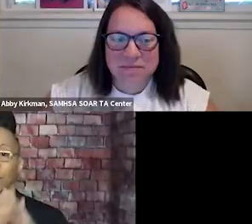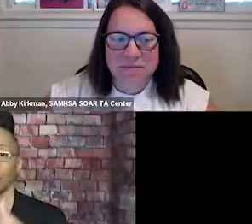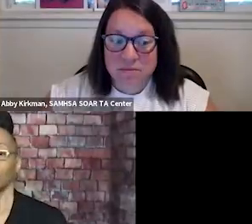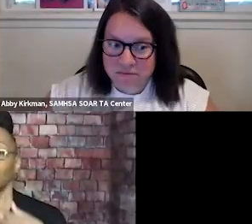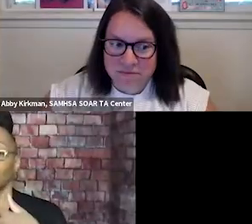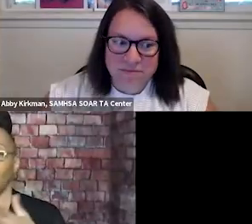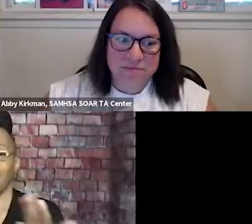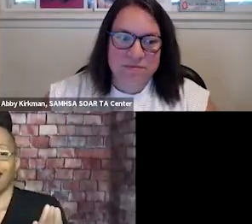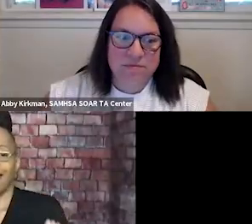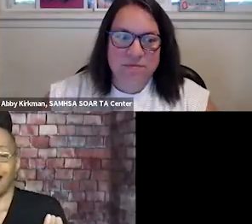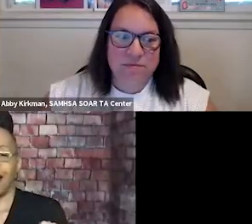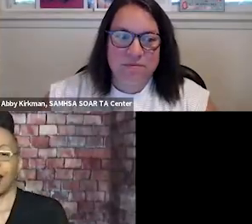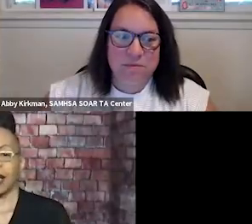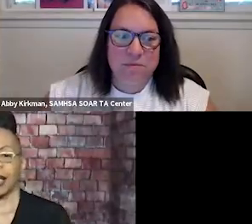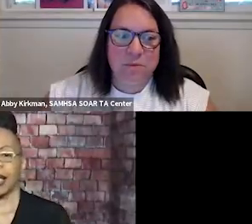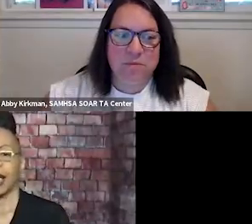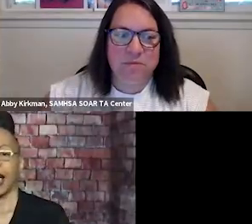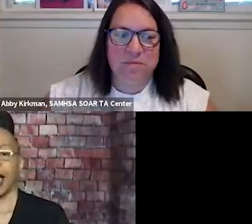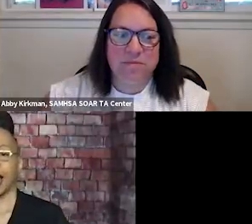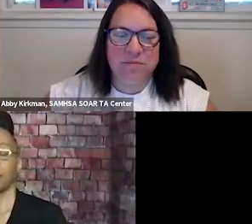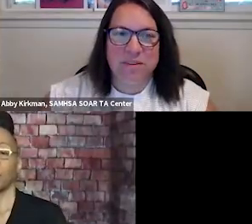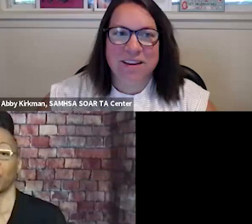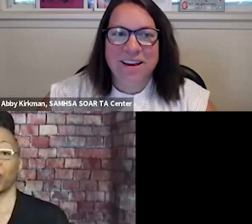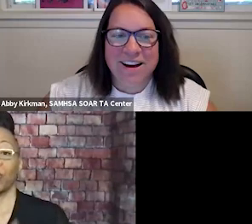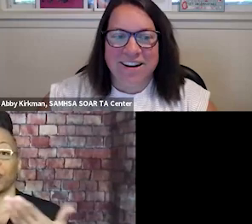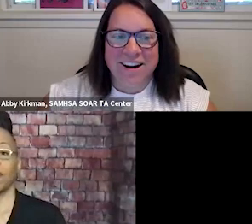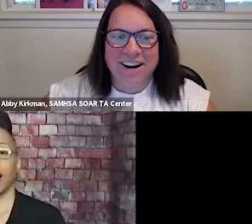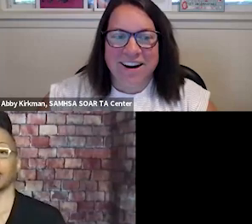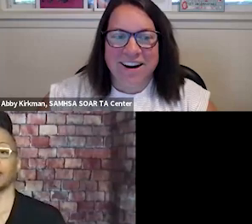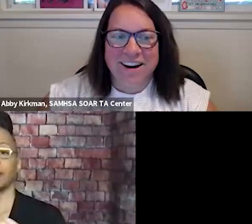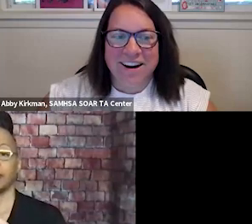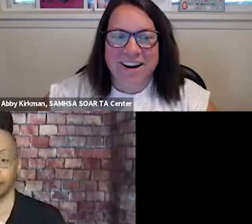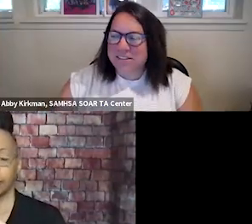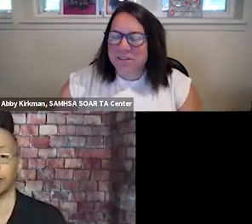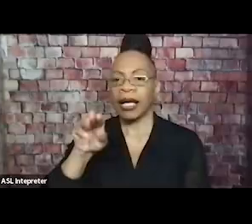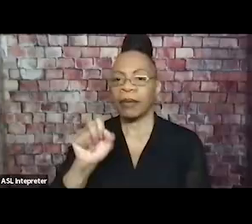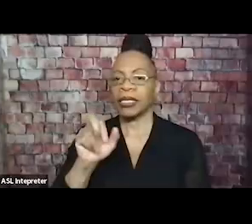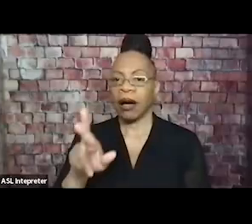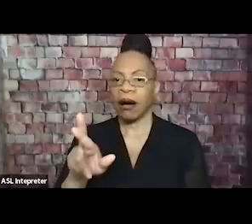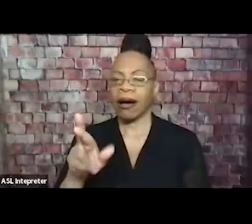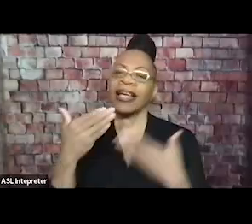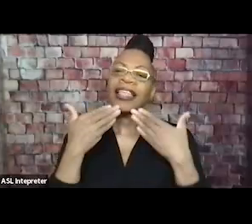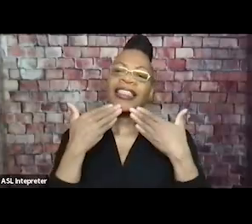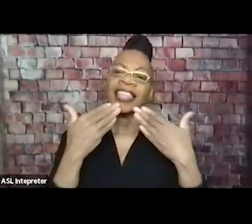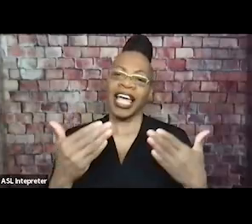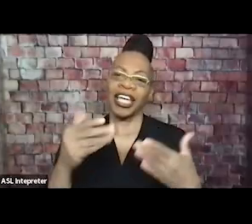who is going to provide an MSR overview for us. All right, thanks, Pam. And so excited to be here and talk to you guys